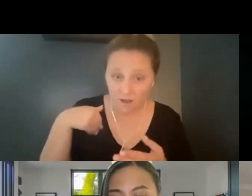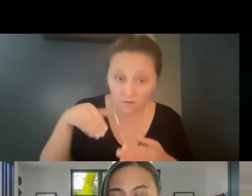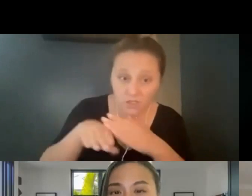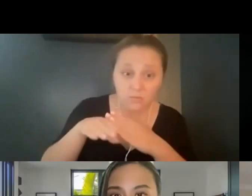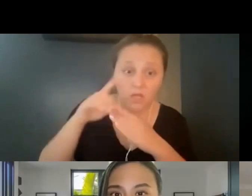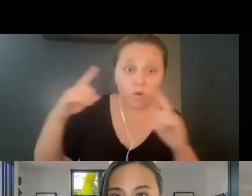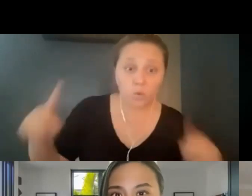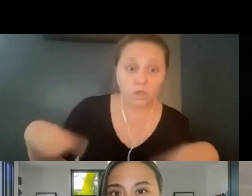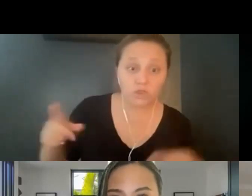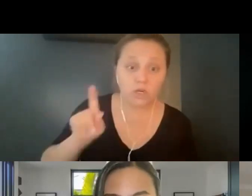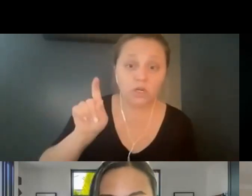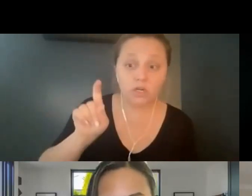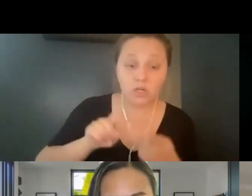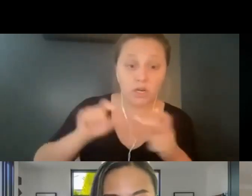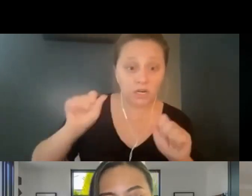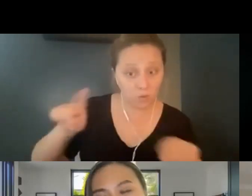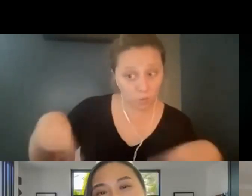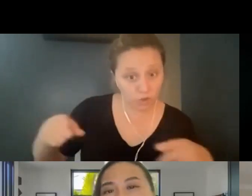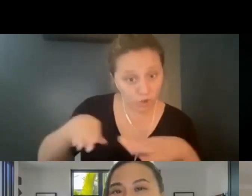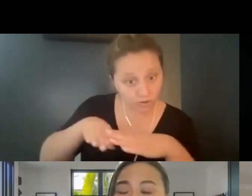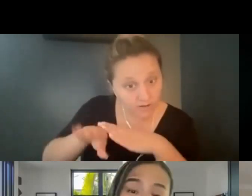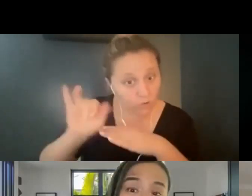If my wheelchair will be able to get into the place. Like, how am I gonna get